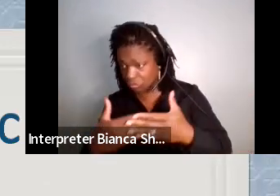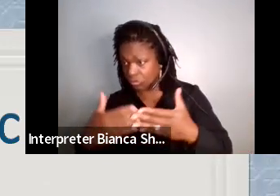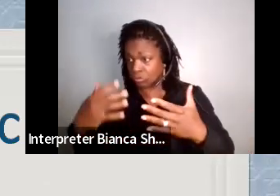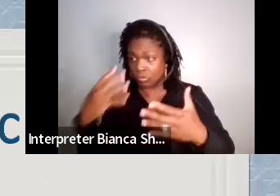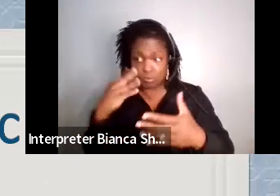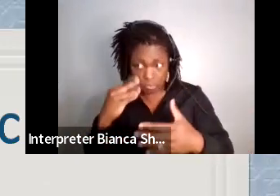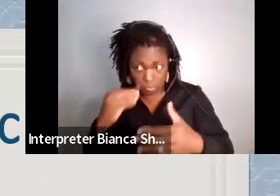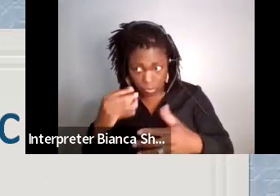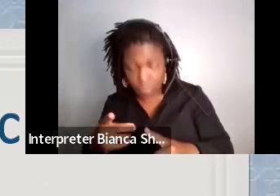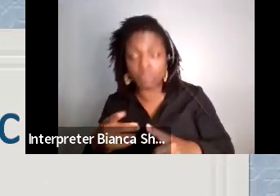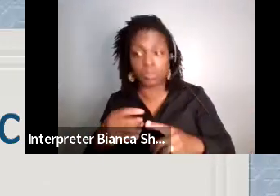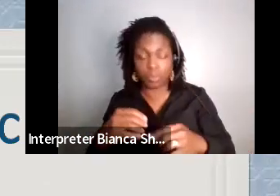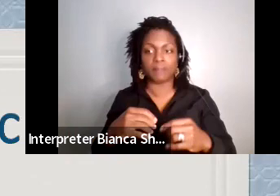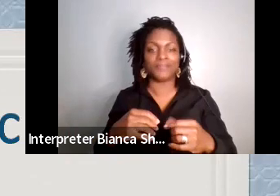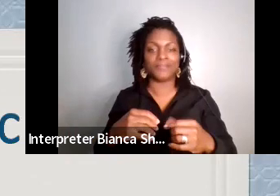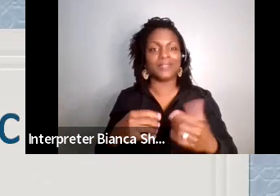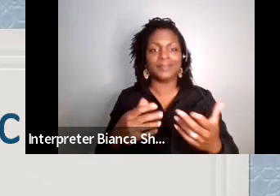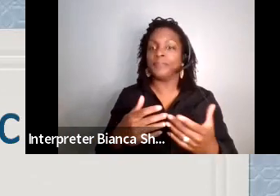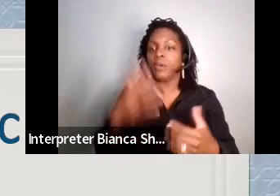It may not be a good match and that's okay again.